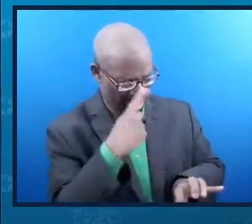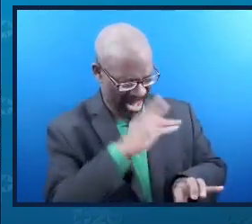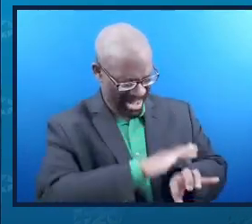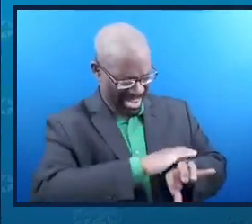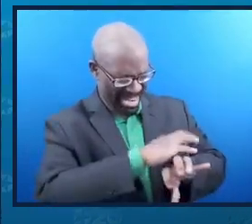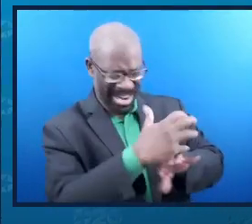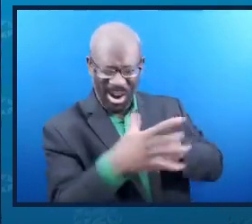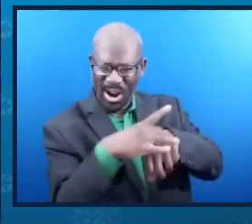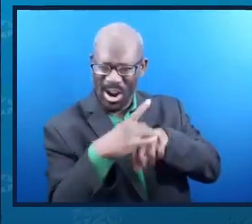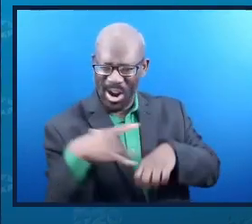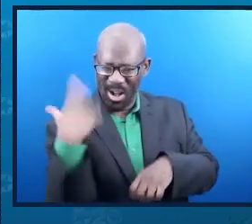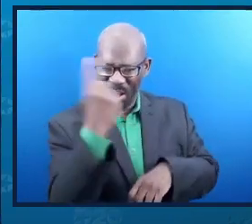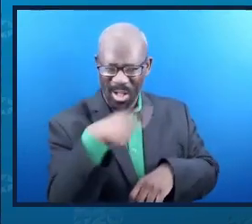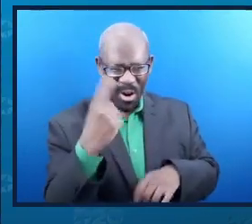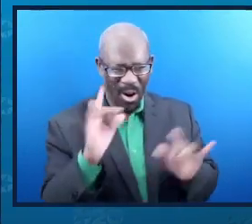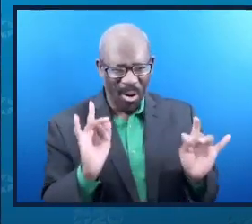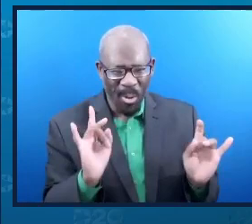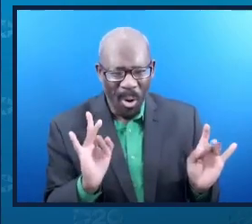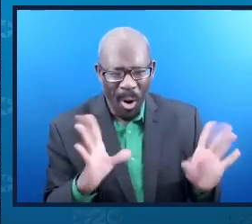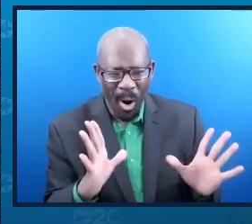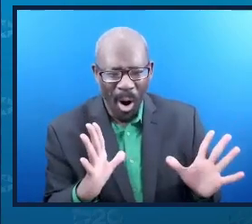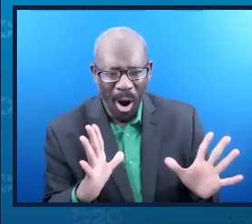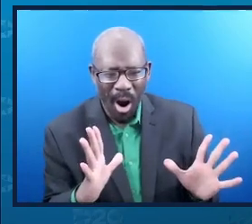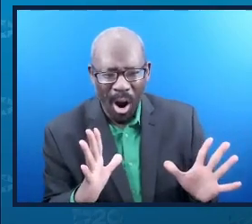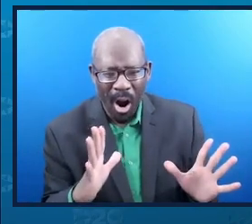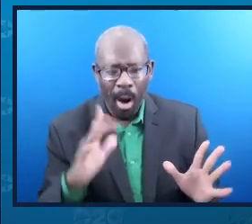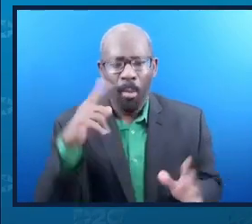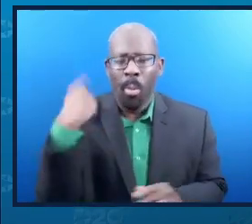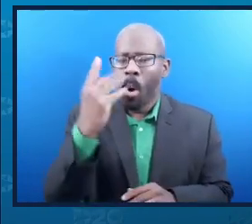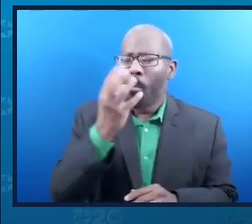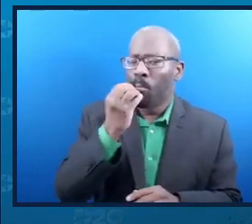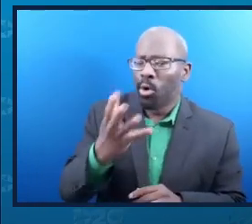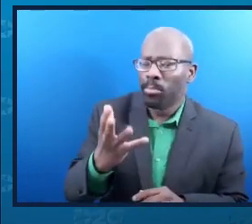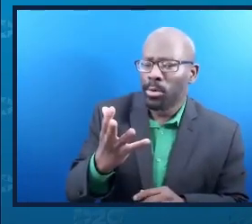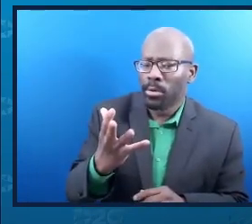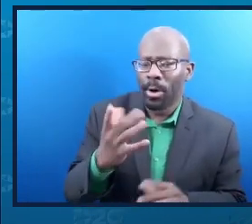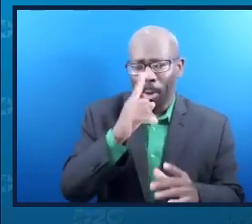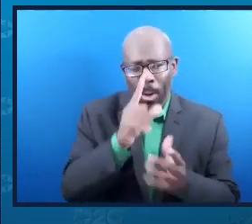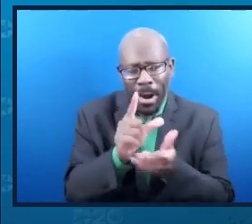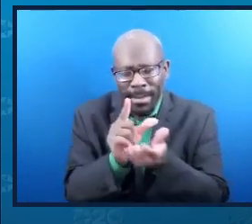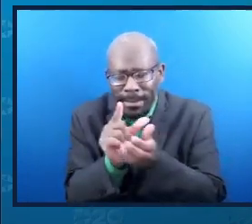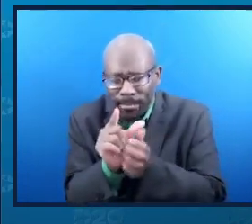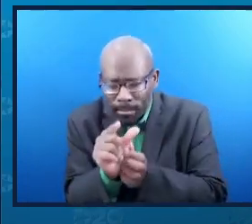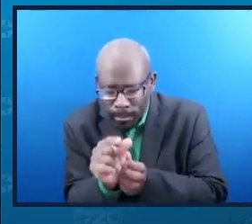THE WORLD LOOKED BEAUTIFUL,